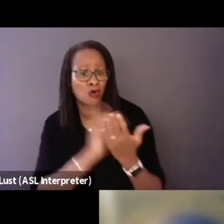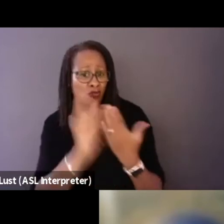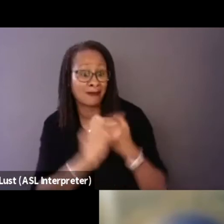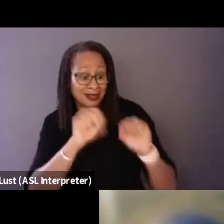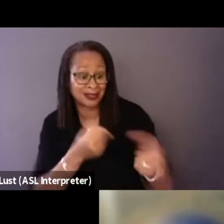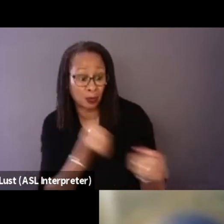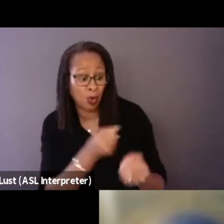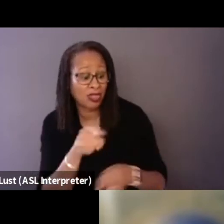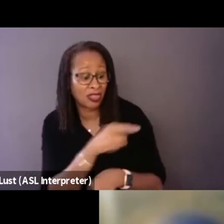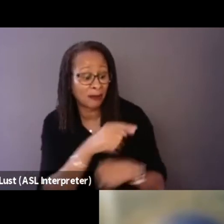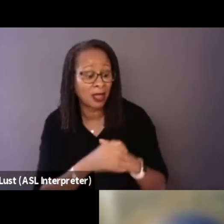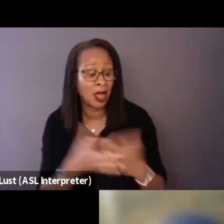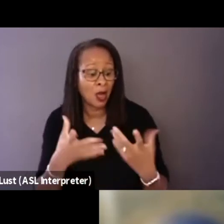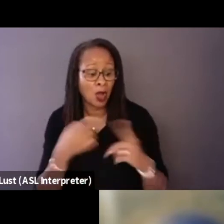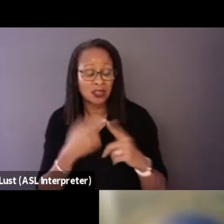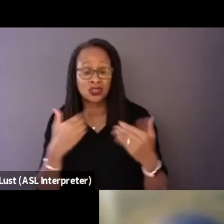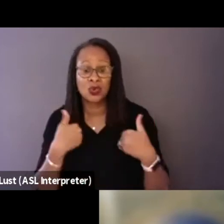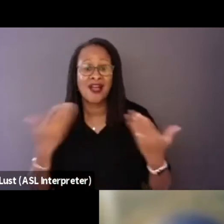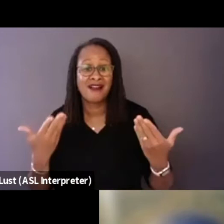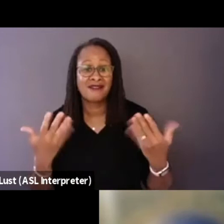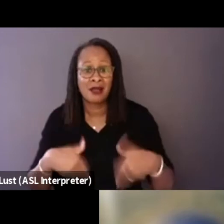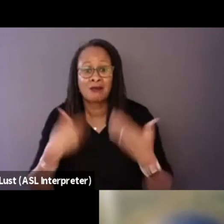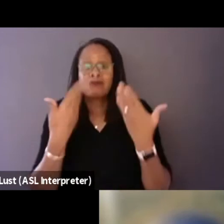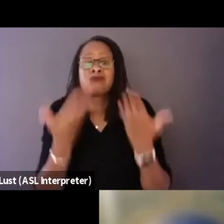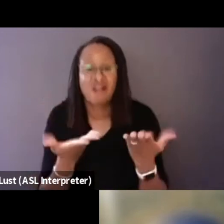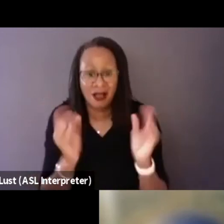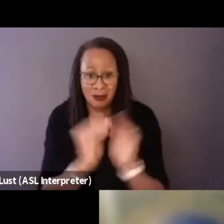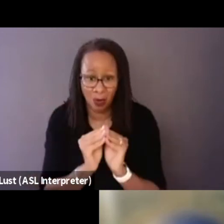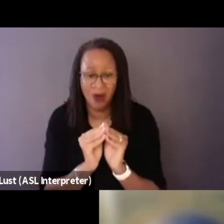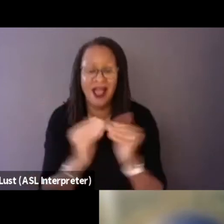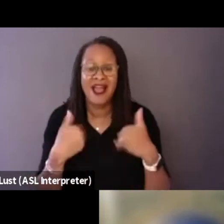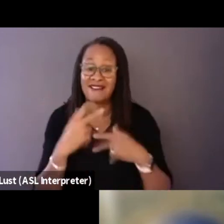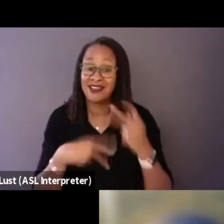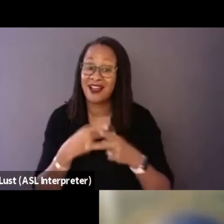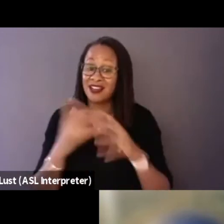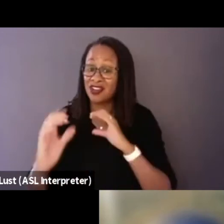So I wanted to be able to provide more of that and have these types of conversations with these students